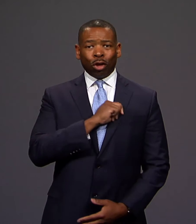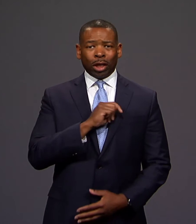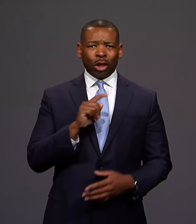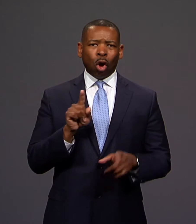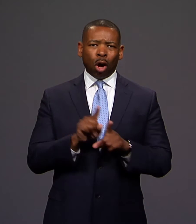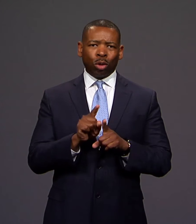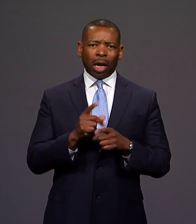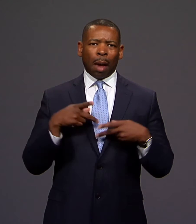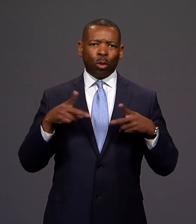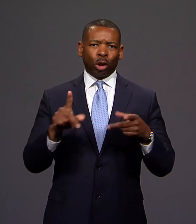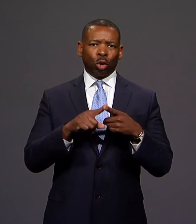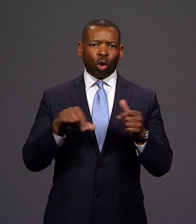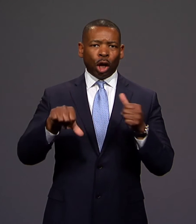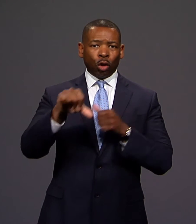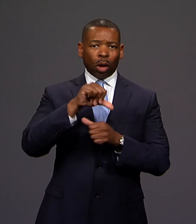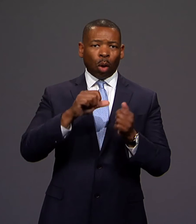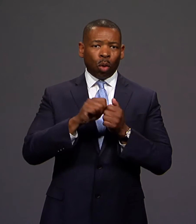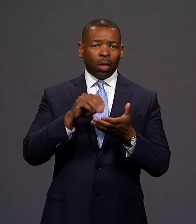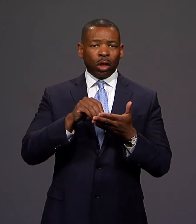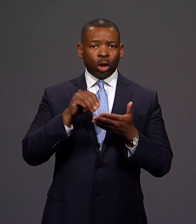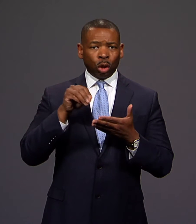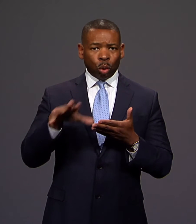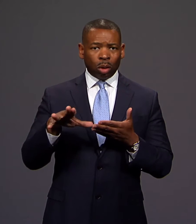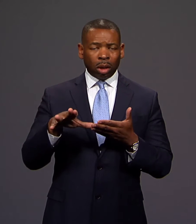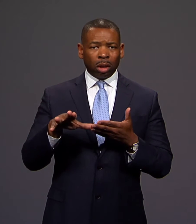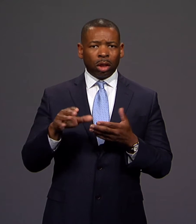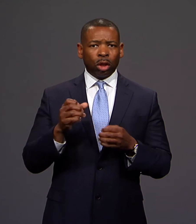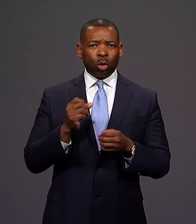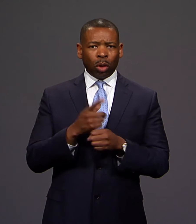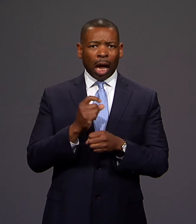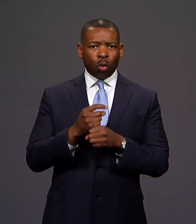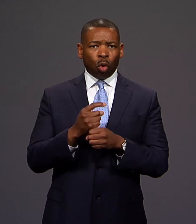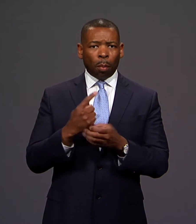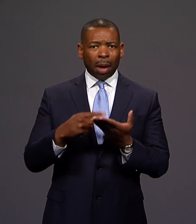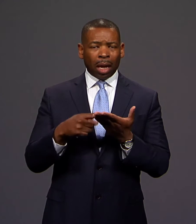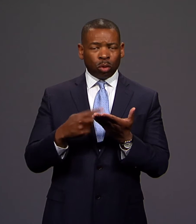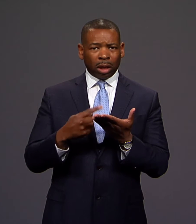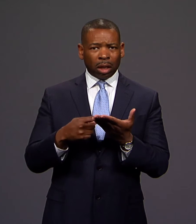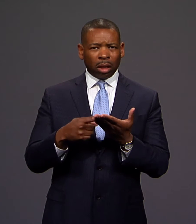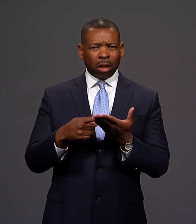Trustees had the opportunity to interact with students during the annual panel discussion